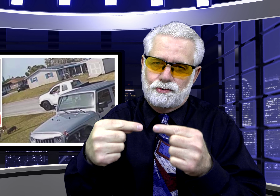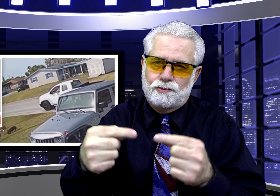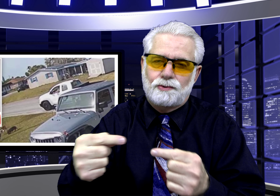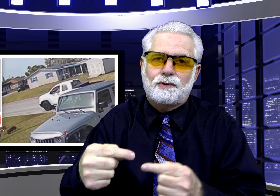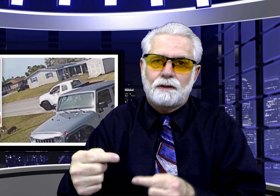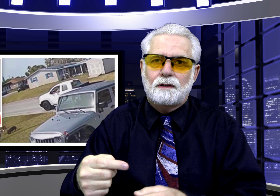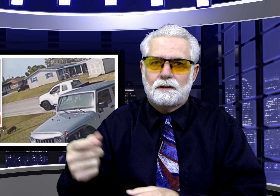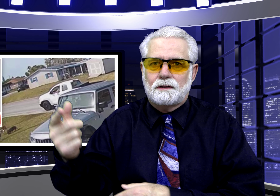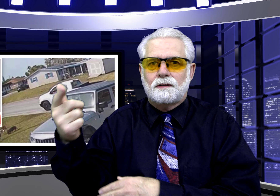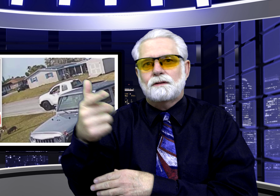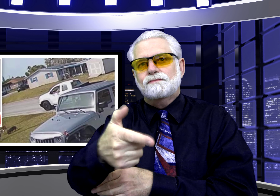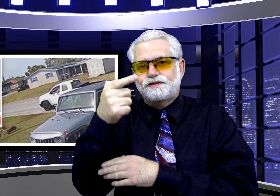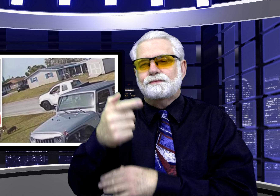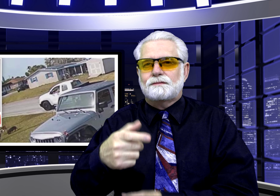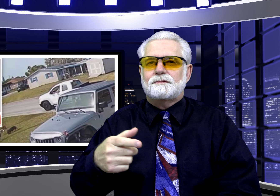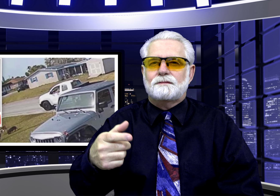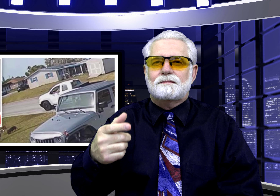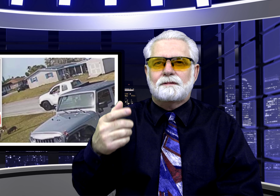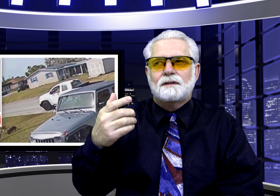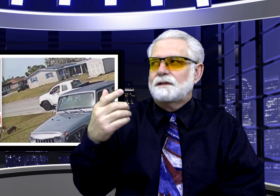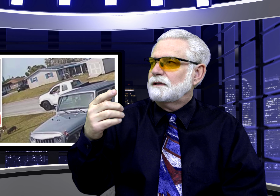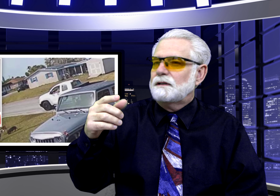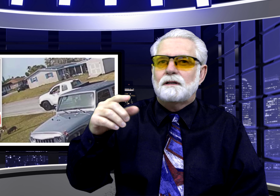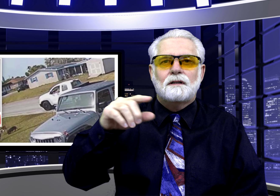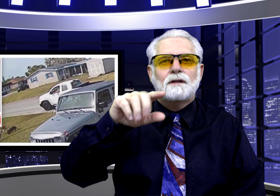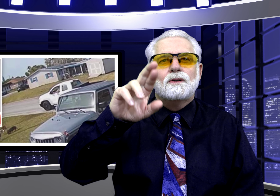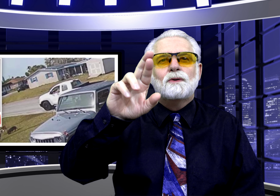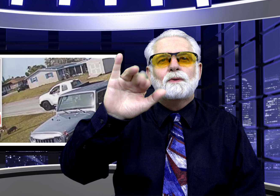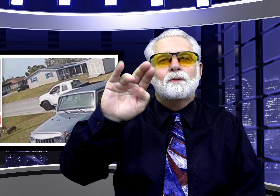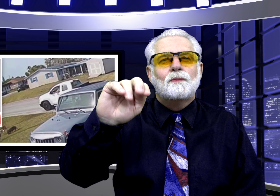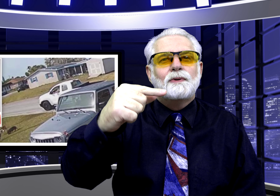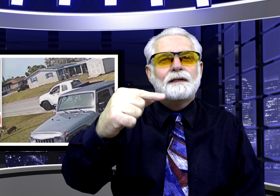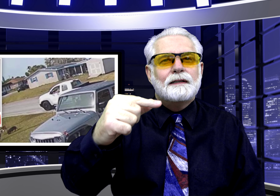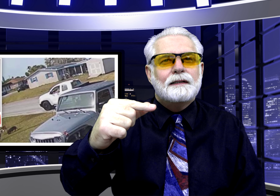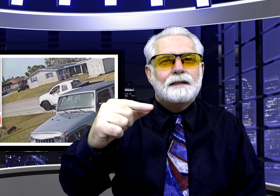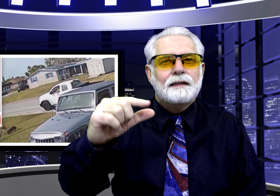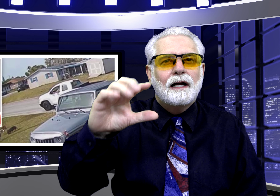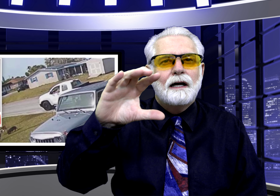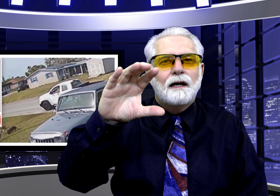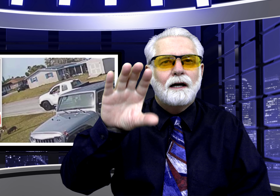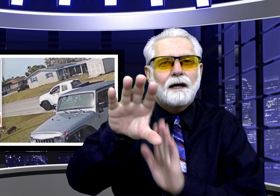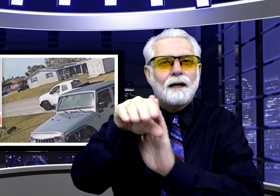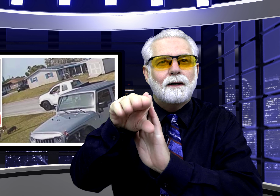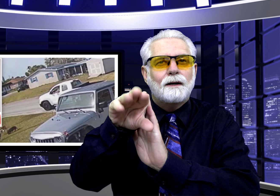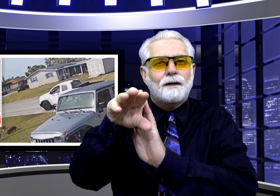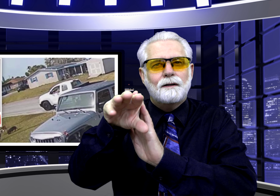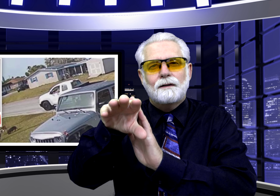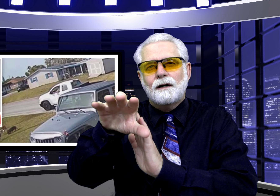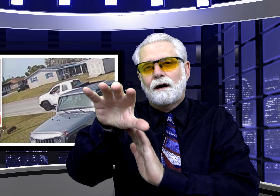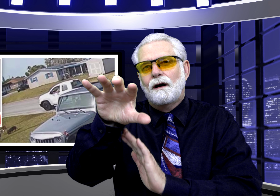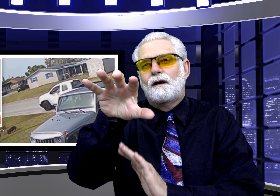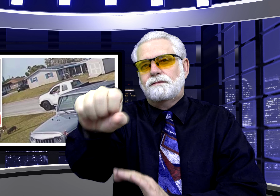No but they were hurt. He shot them and the owners ring camera caught it.